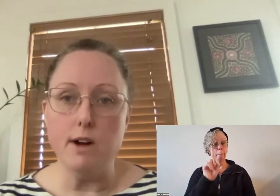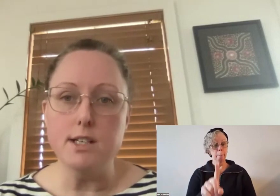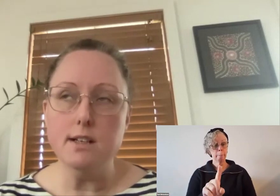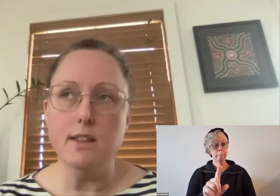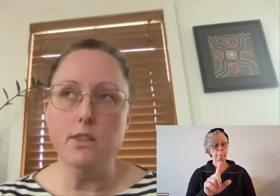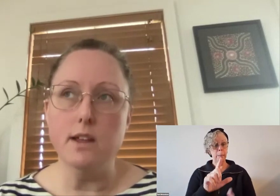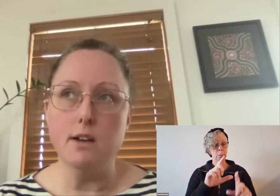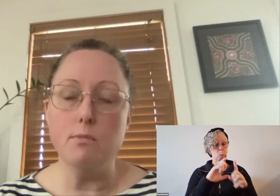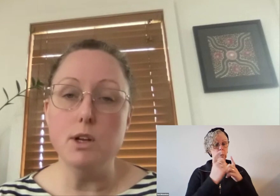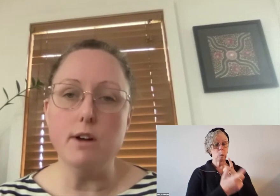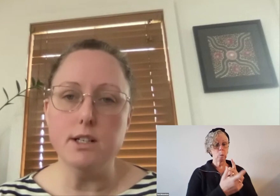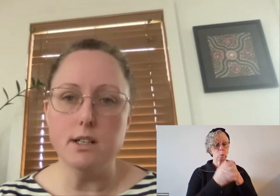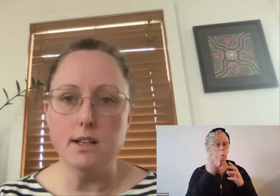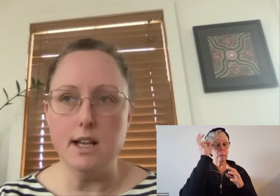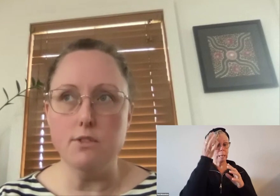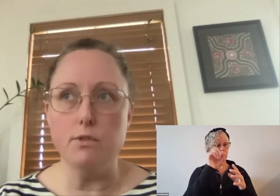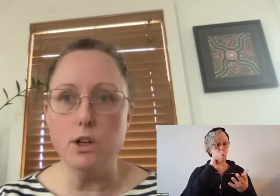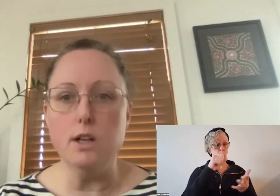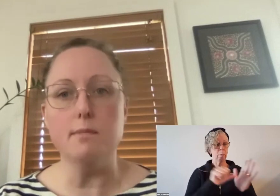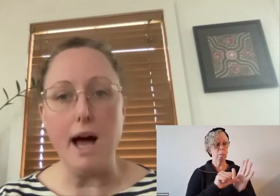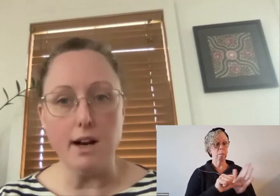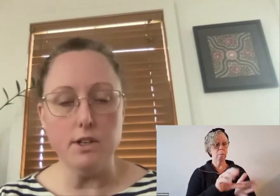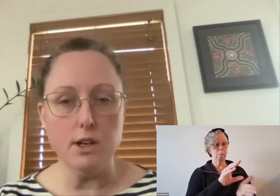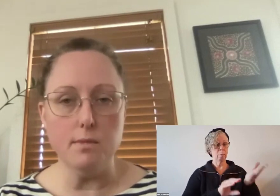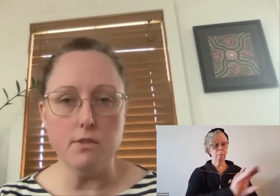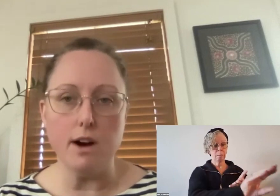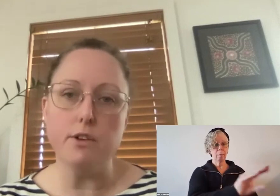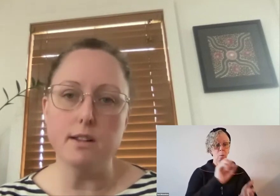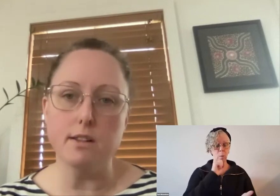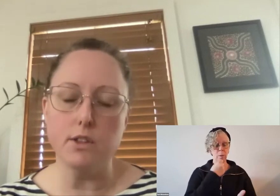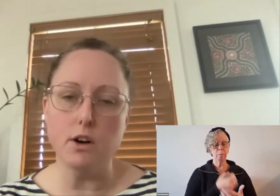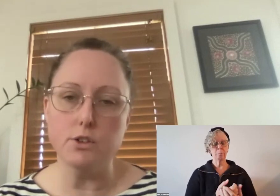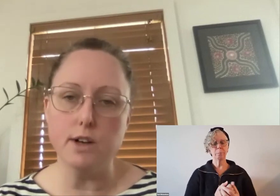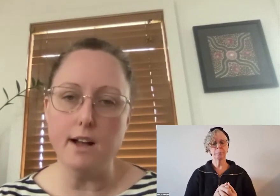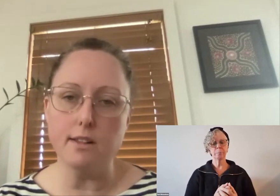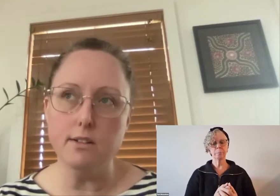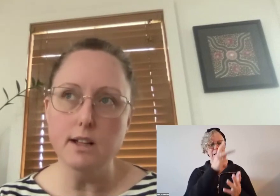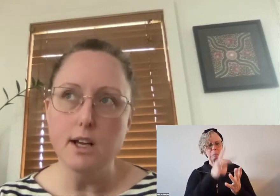remuneration and the remuneration is reviewed as part of the terms of reference for the Cultural Council,